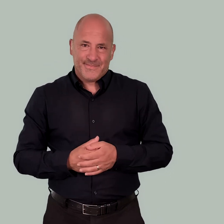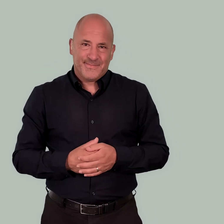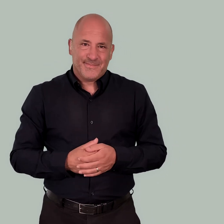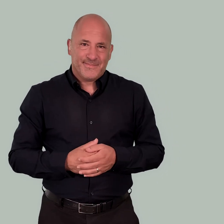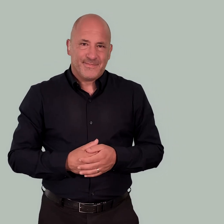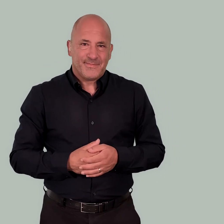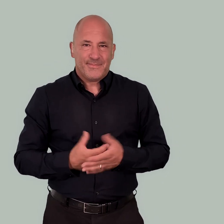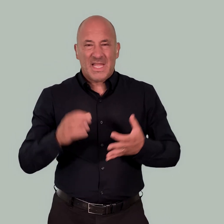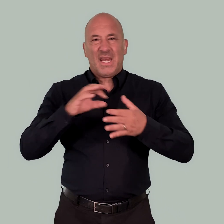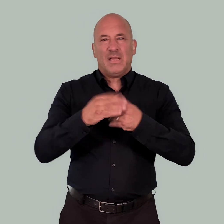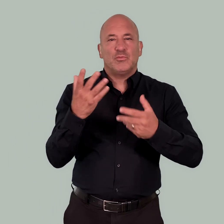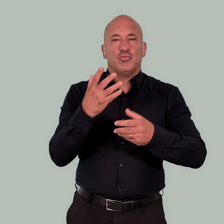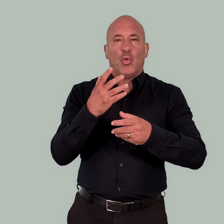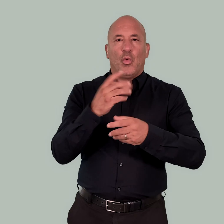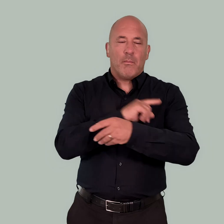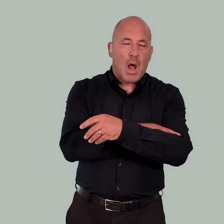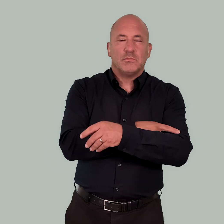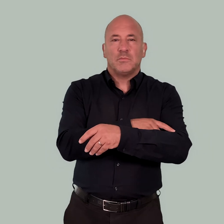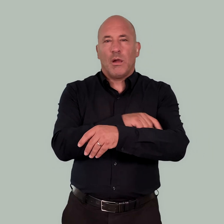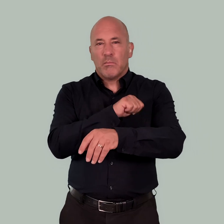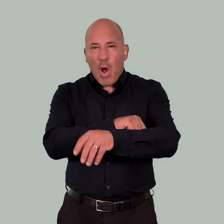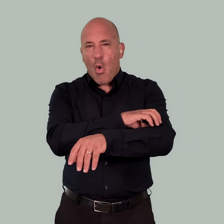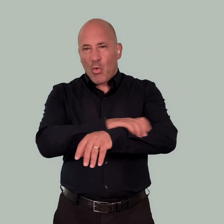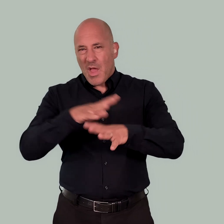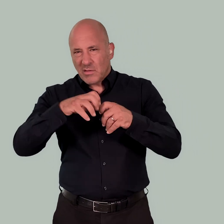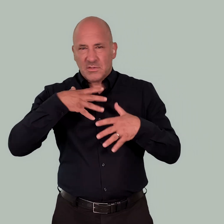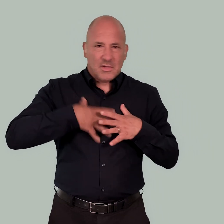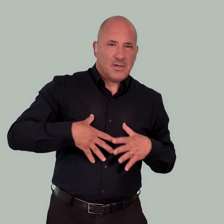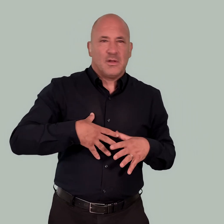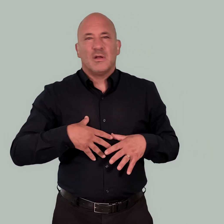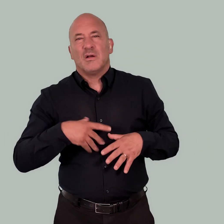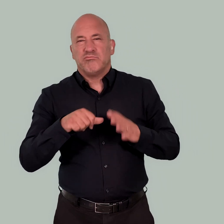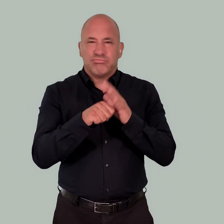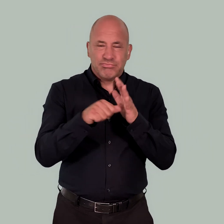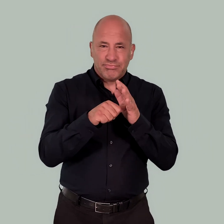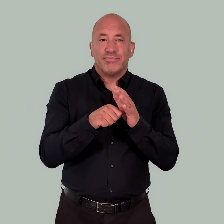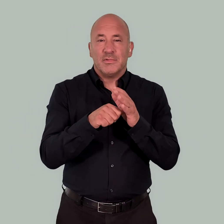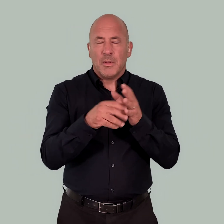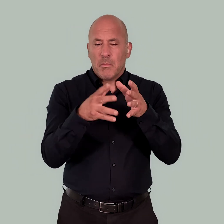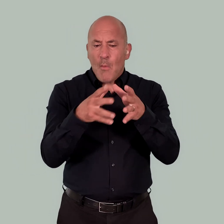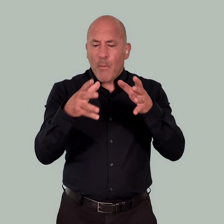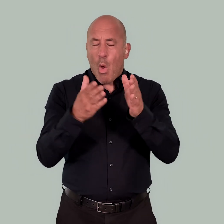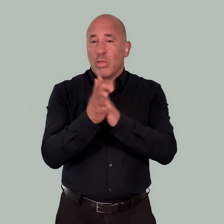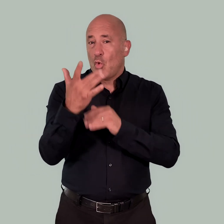2.19 The prevalence of musculoskeletal disorders increases with age,